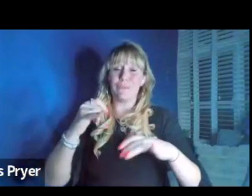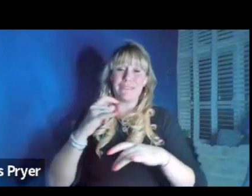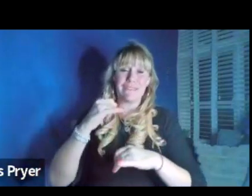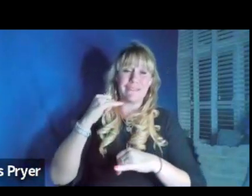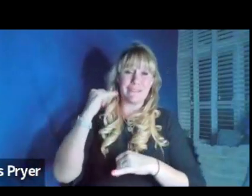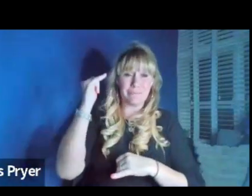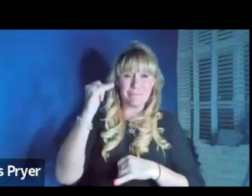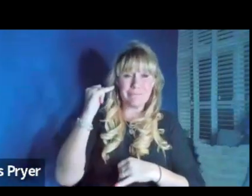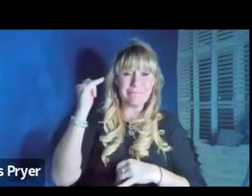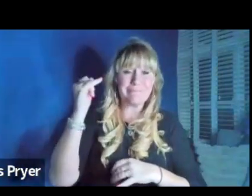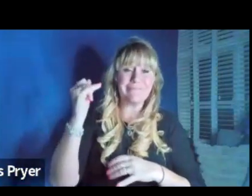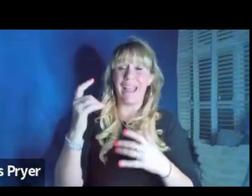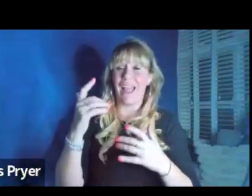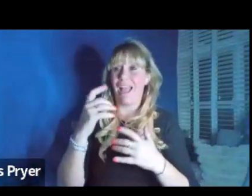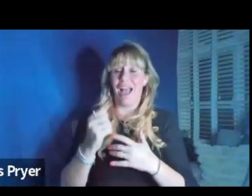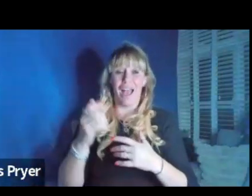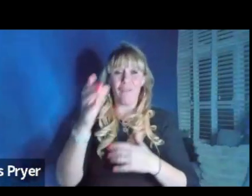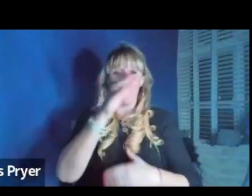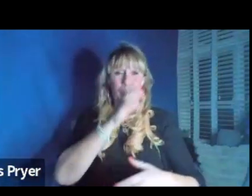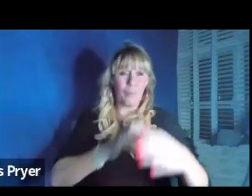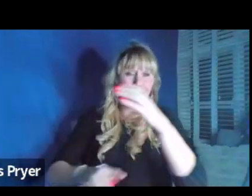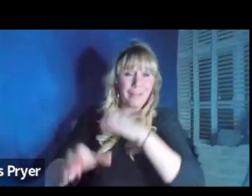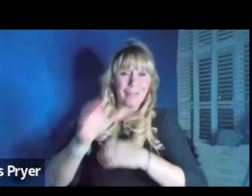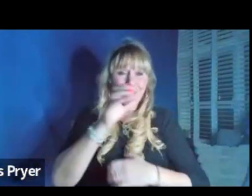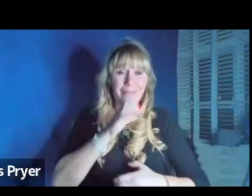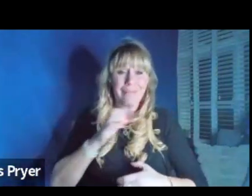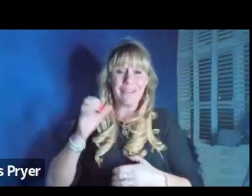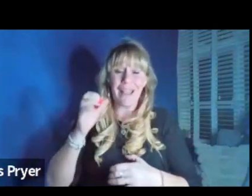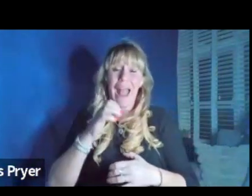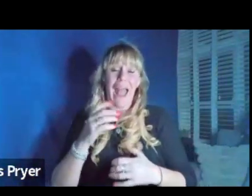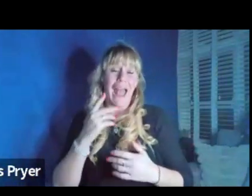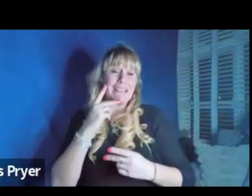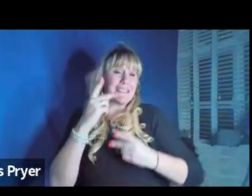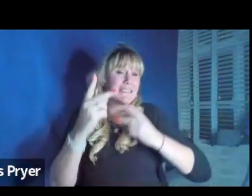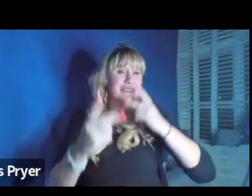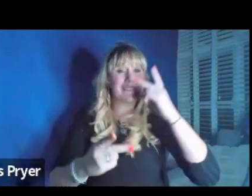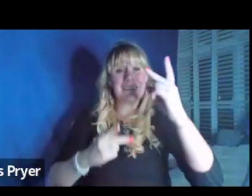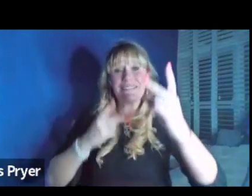And sing brownie songs as we watch the fire glow